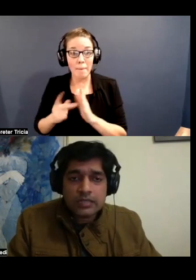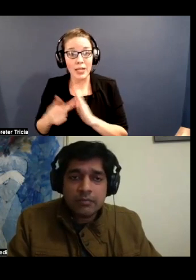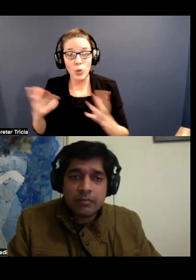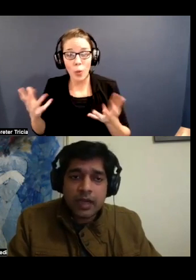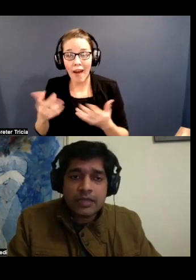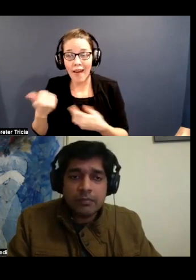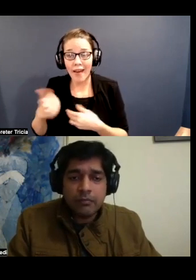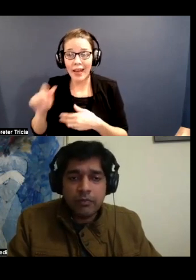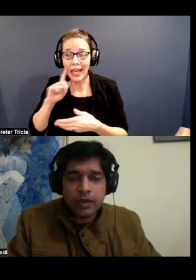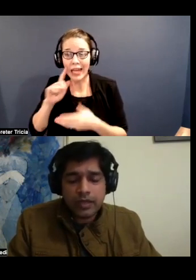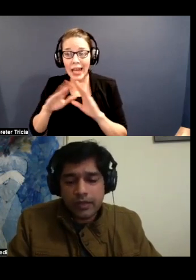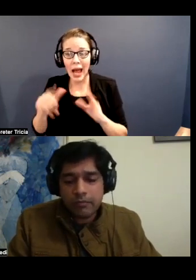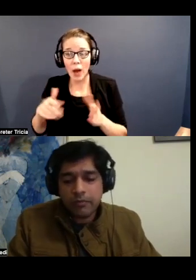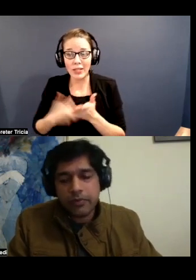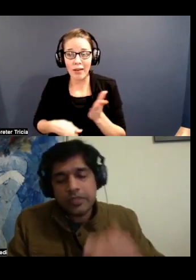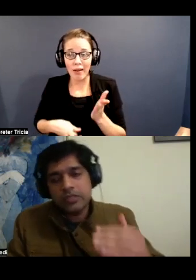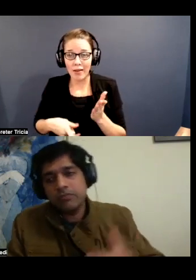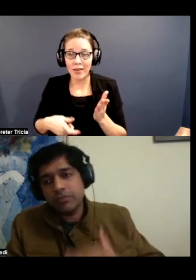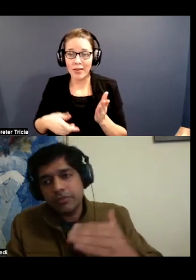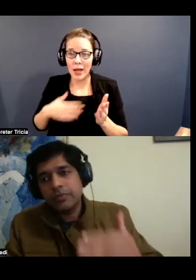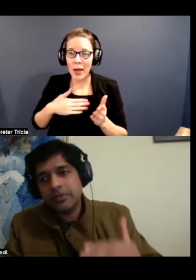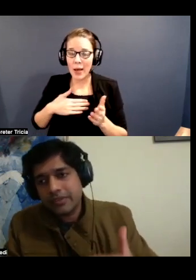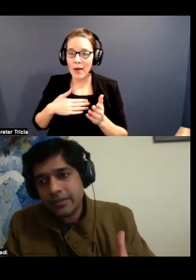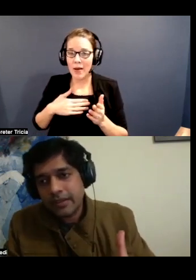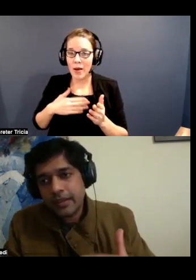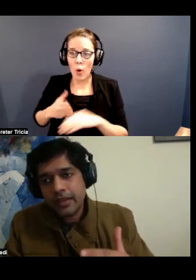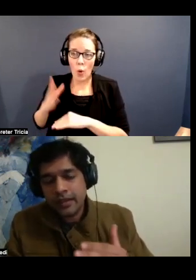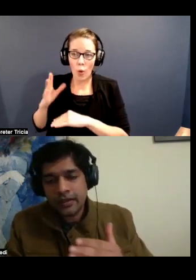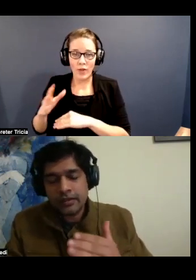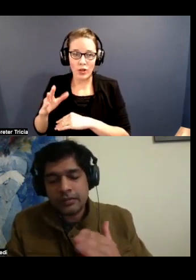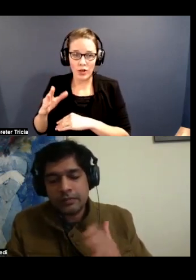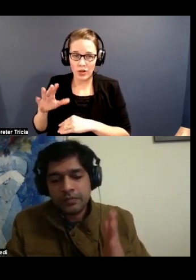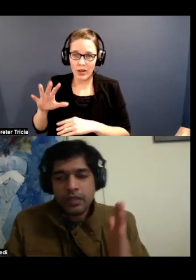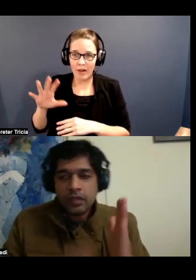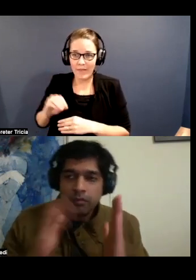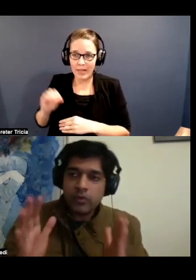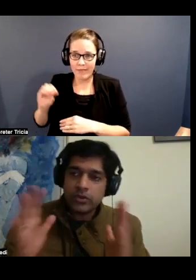it might kind of breach the 50% portion of